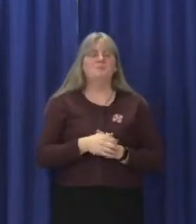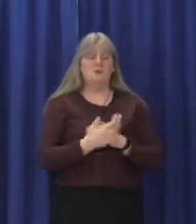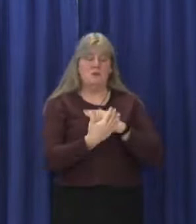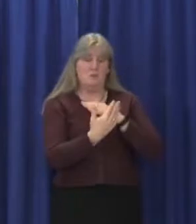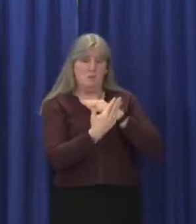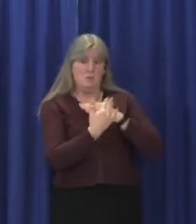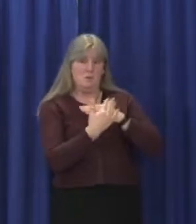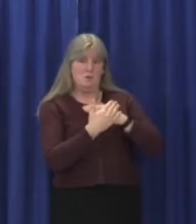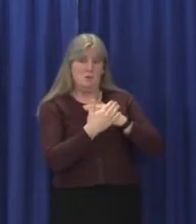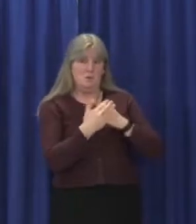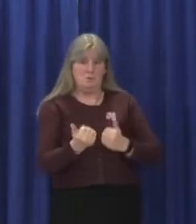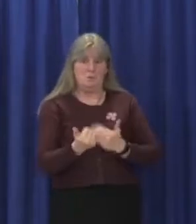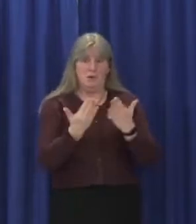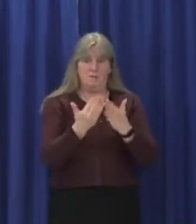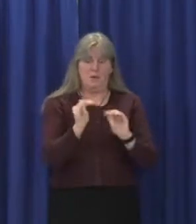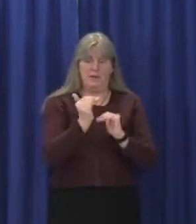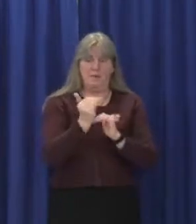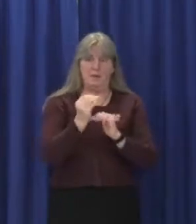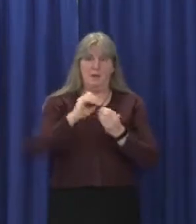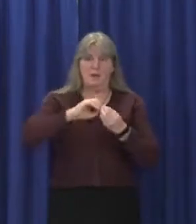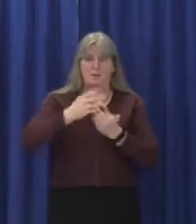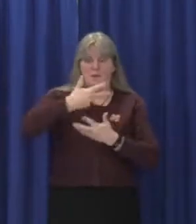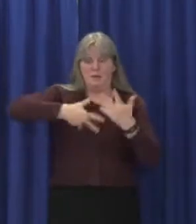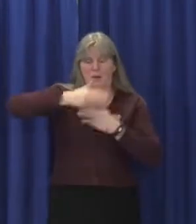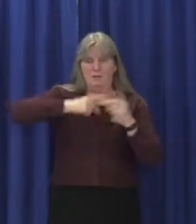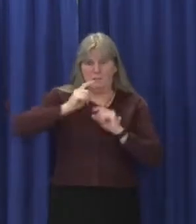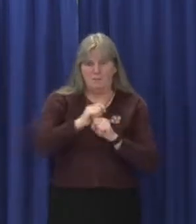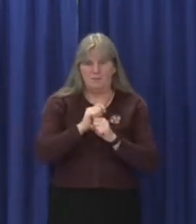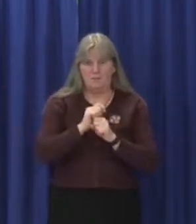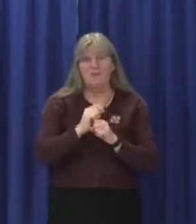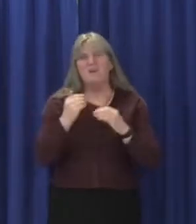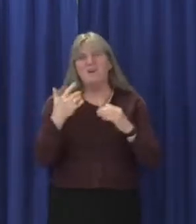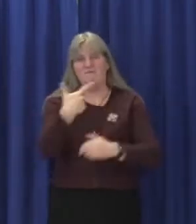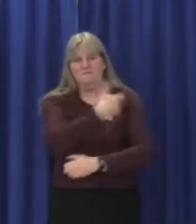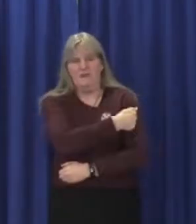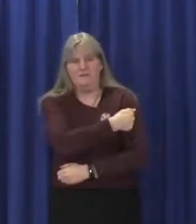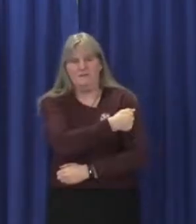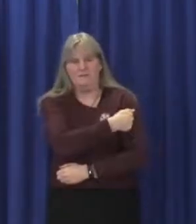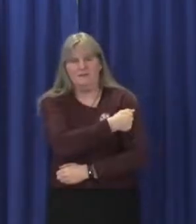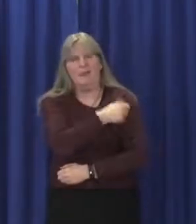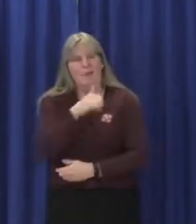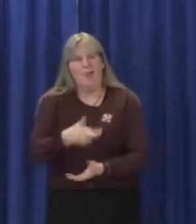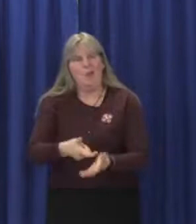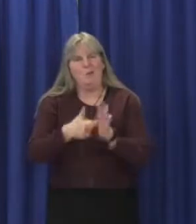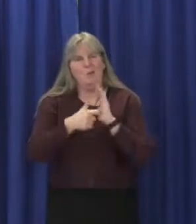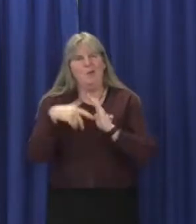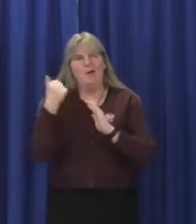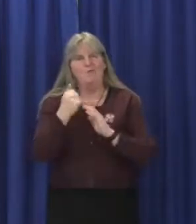limiting close contacts and-- and getting vaccinated are essential to protecting the health and safety of all